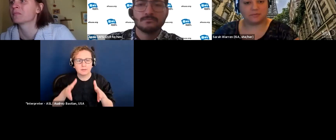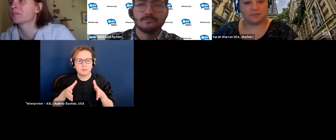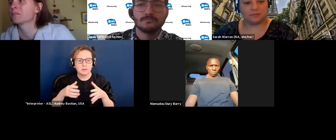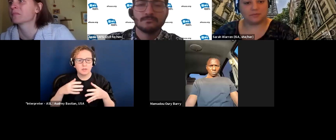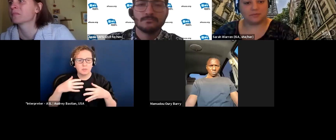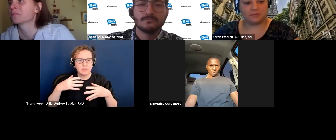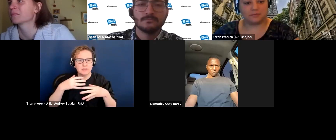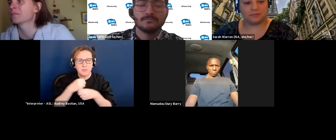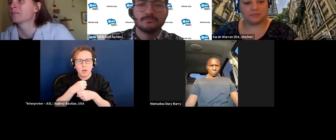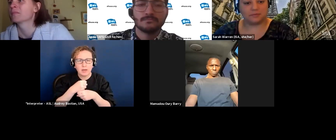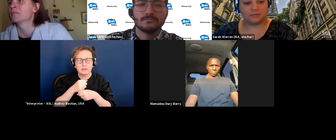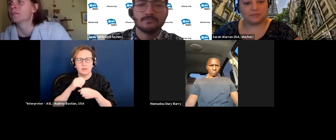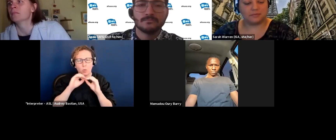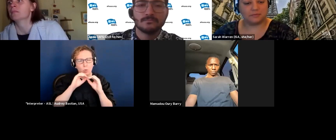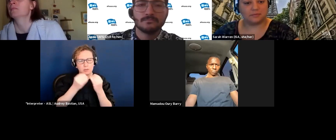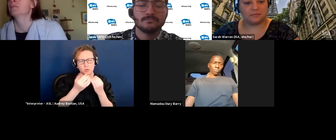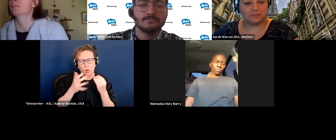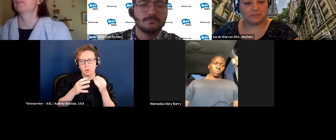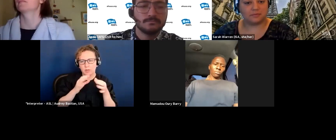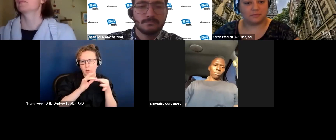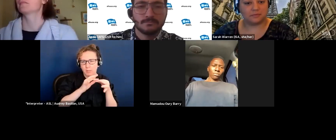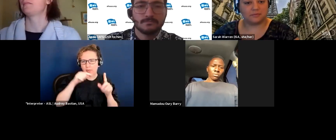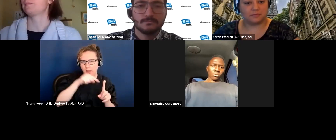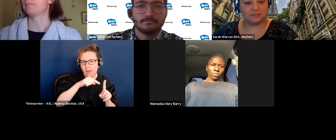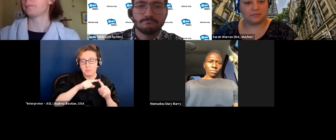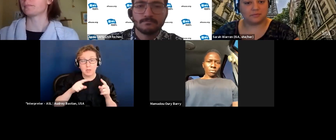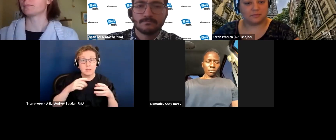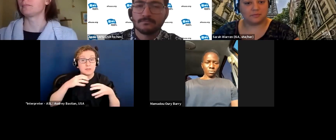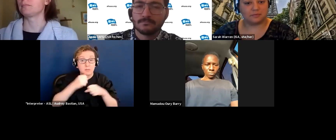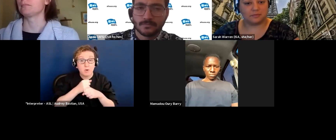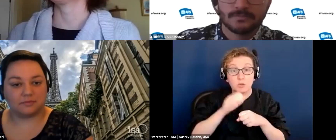on the organization you work for, but if you could summarize the programs your organization